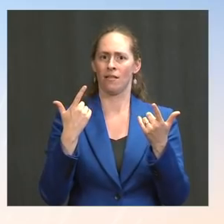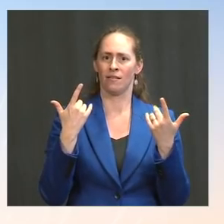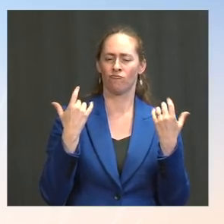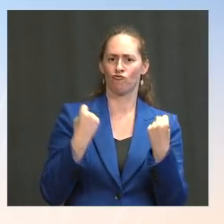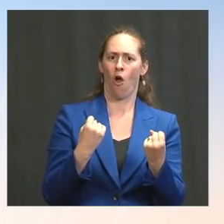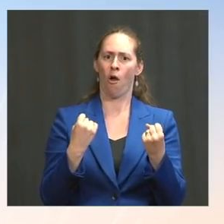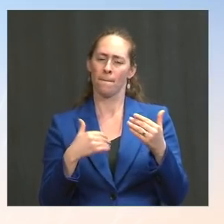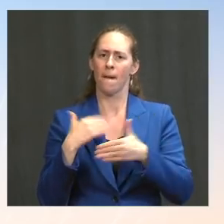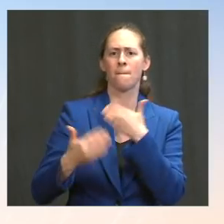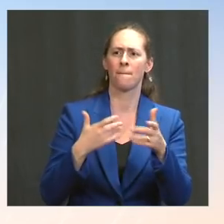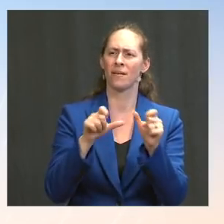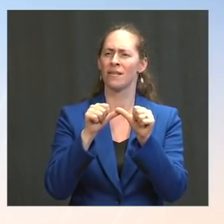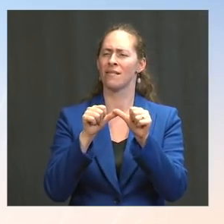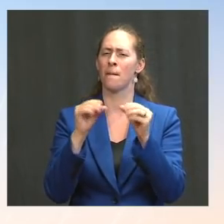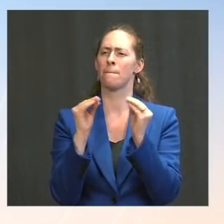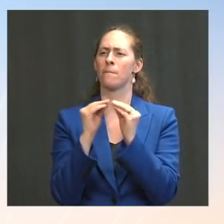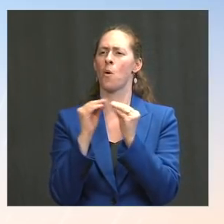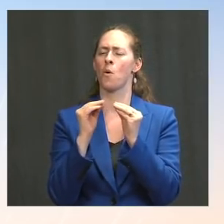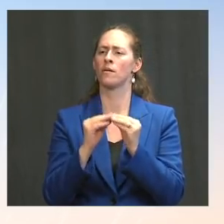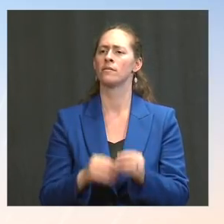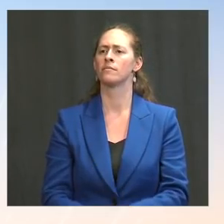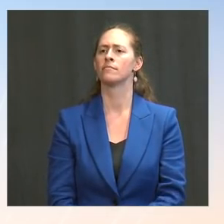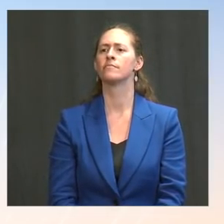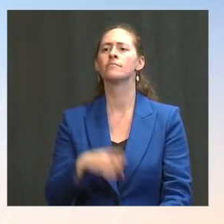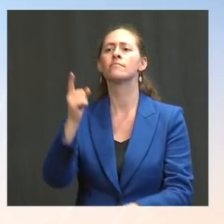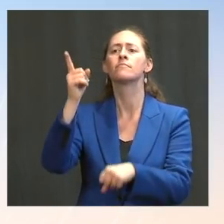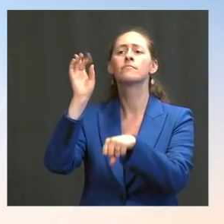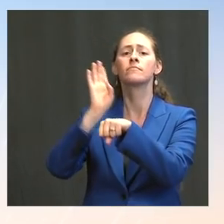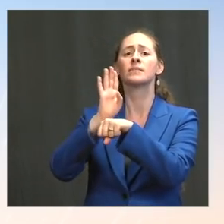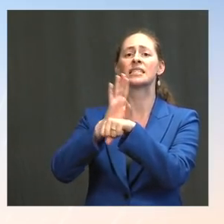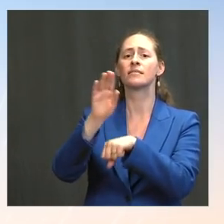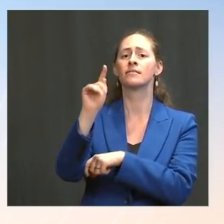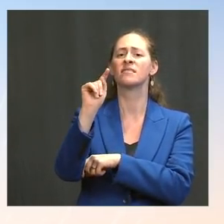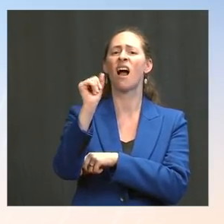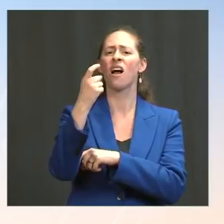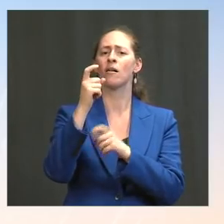reform in the United States that would not only help to improve U.S. competitiveness